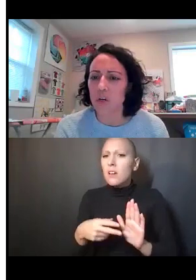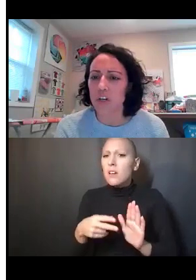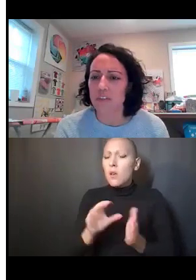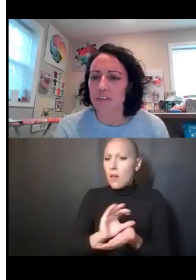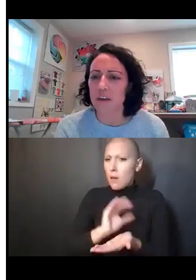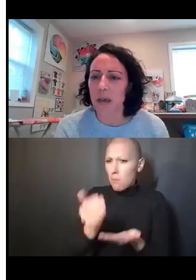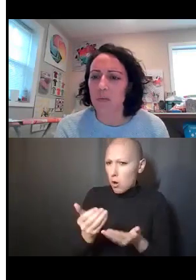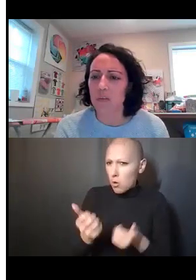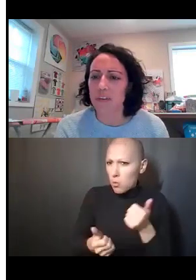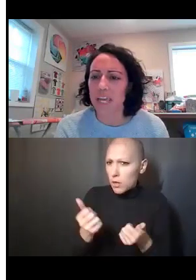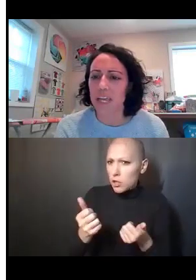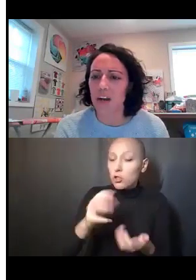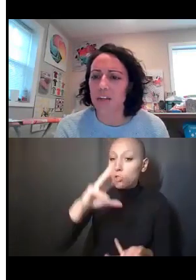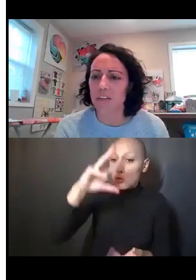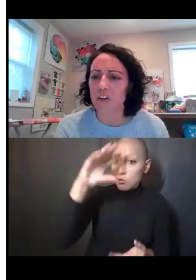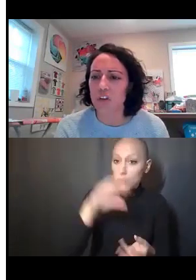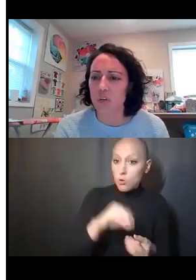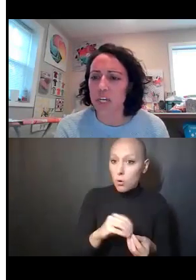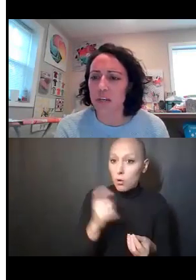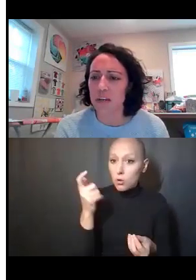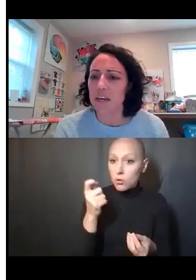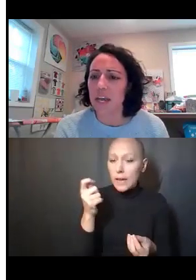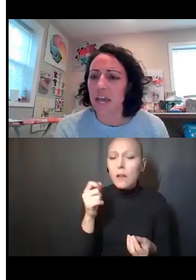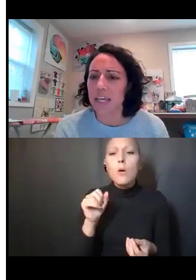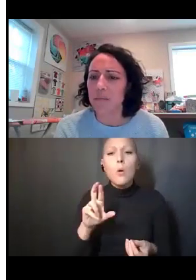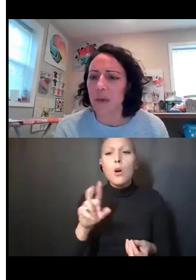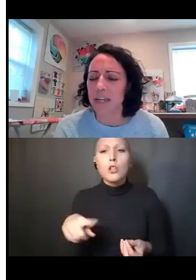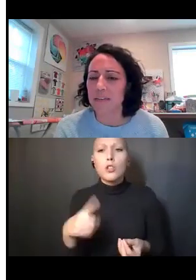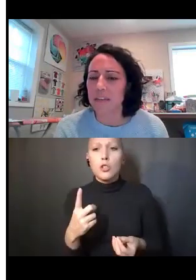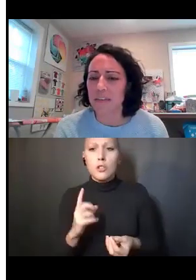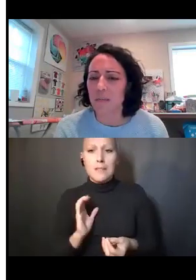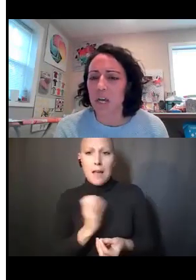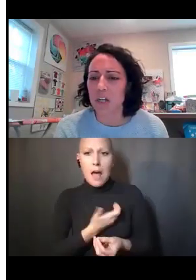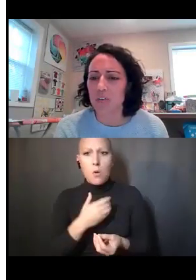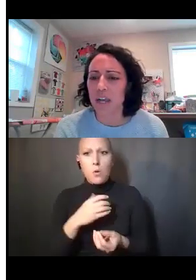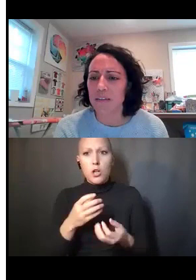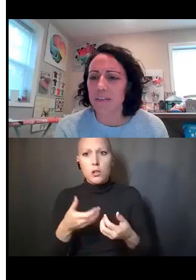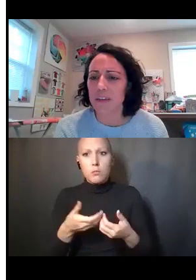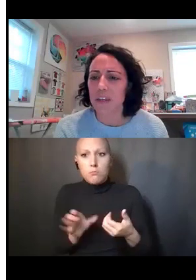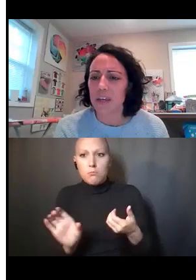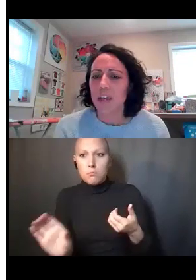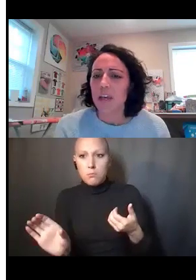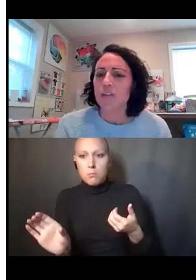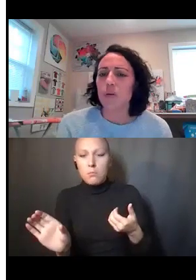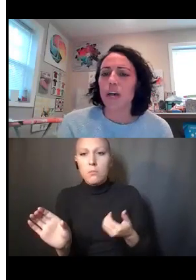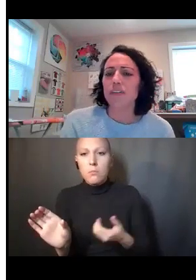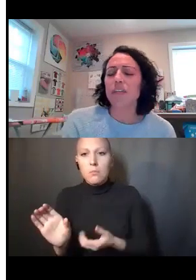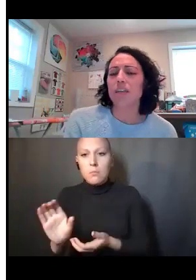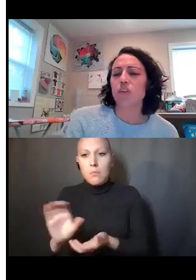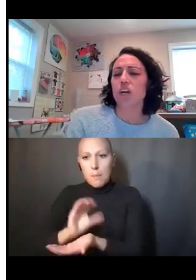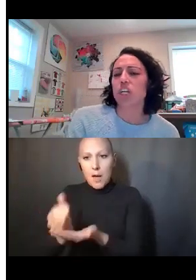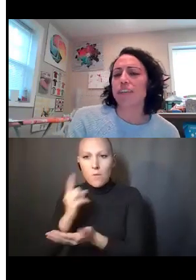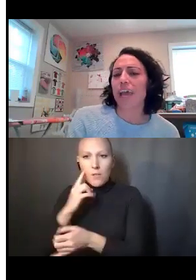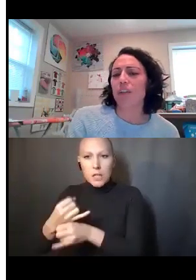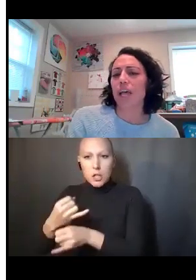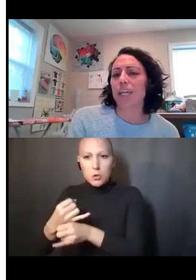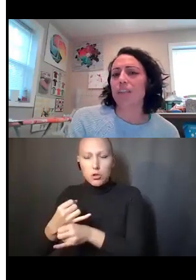or just the amount staying at our institution, i.e. minus the subcontracts? So as the instructions outline,